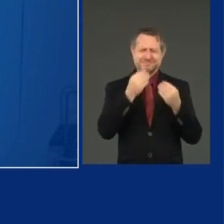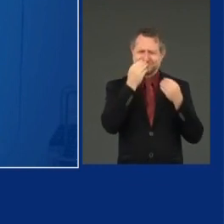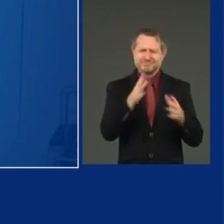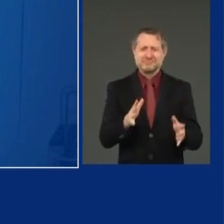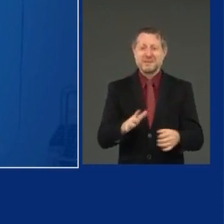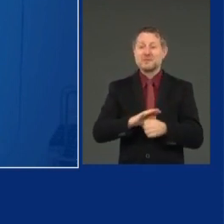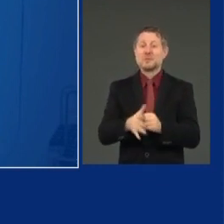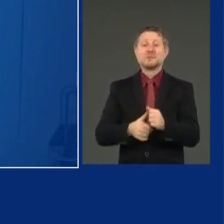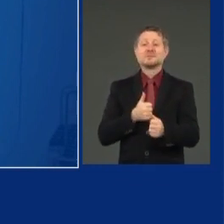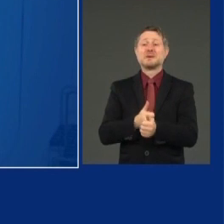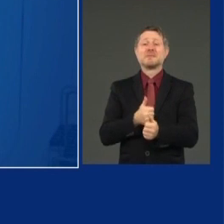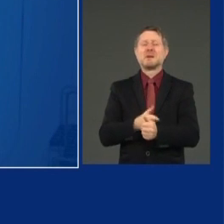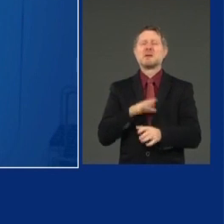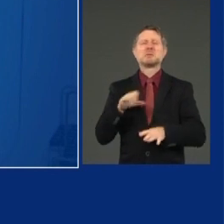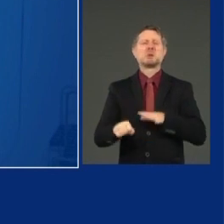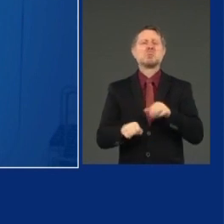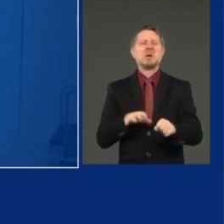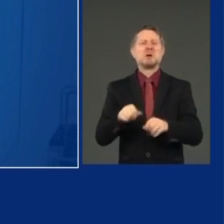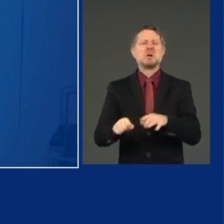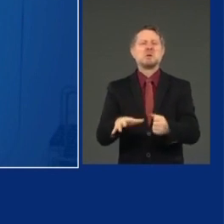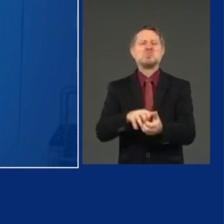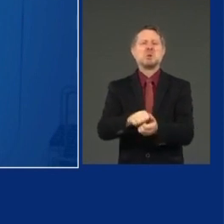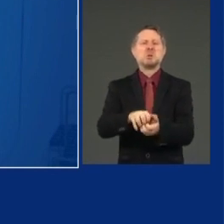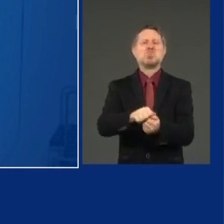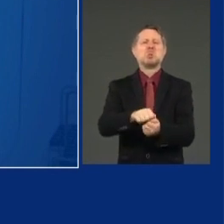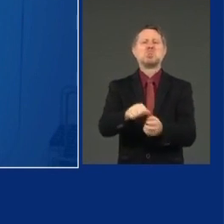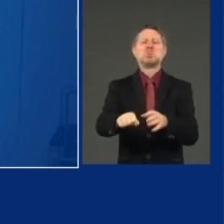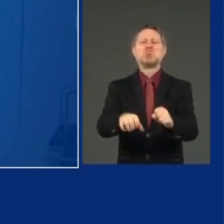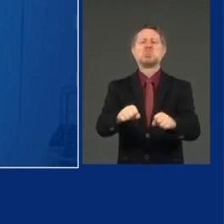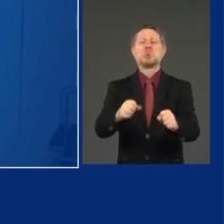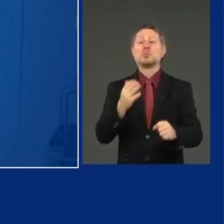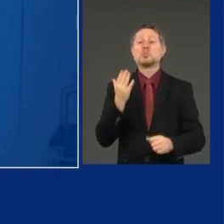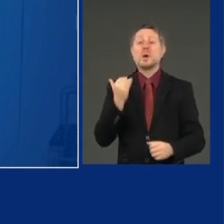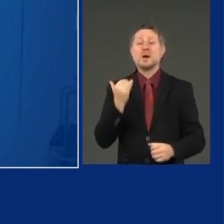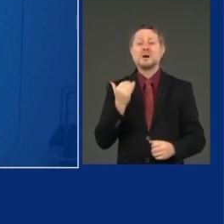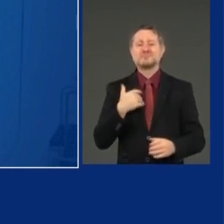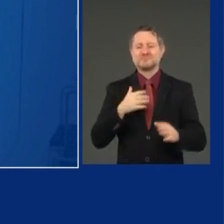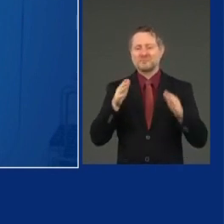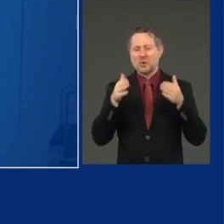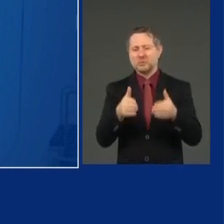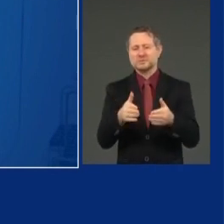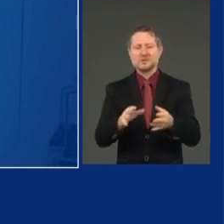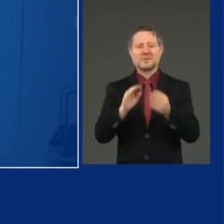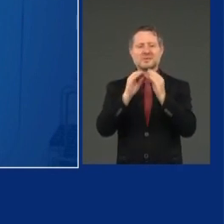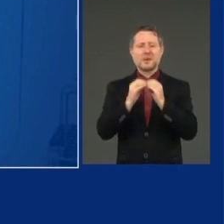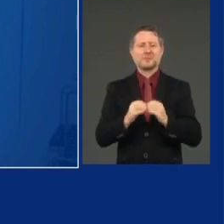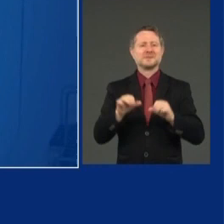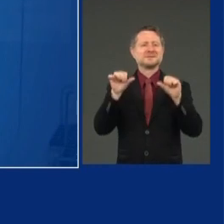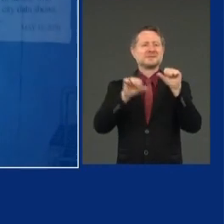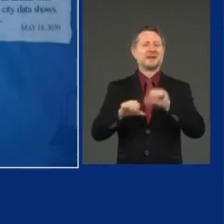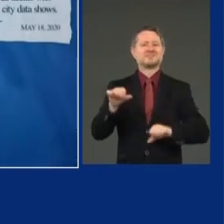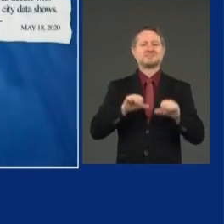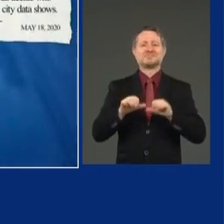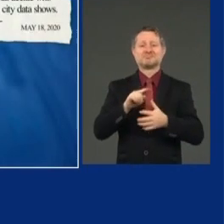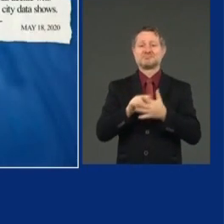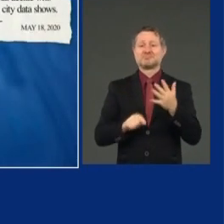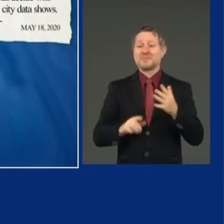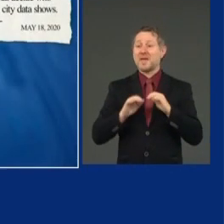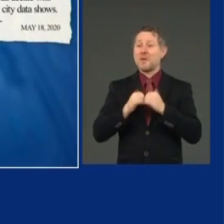THE VIRUS ISN'T RED OR BLUE. IT IS A VIRUS THAT IS ATTACKING PEOPLE. IT'S ABOUT SCIENCE.